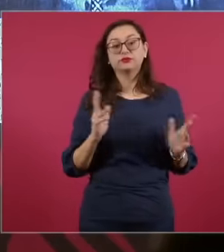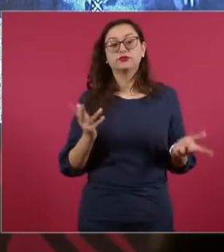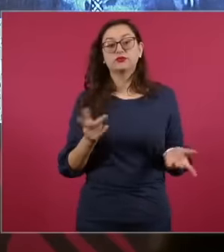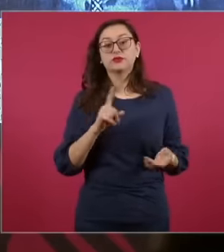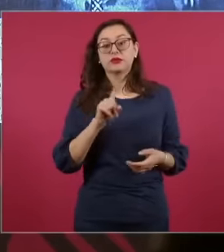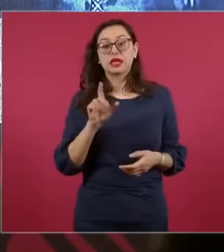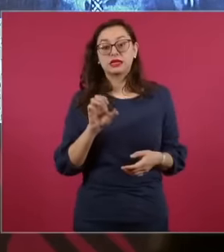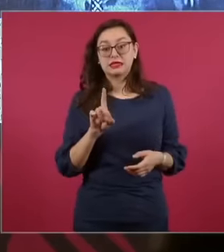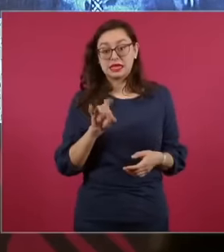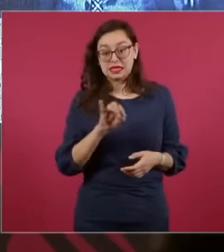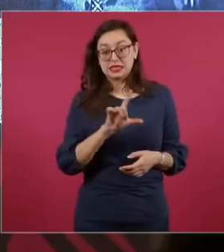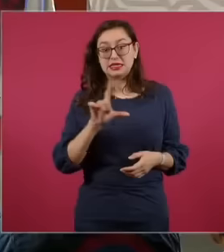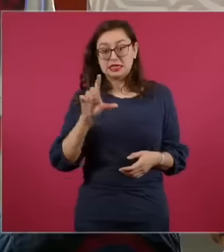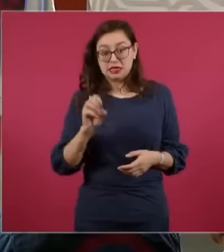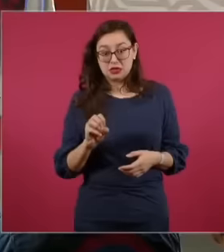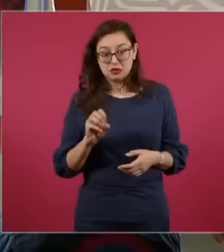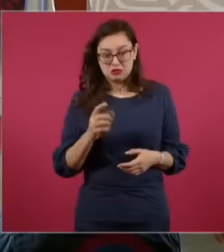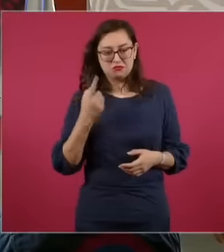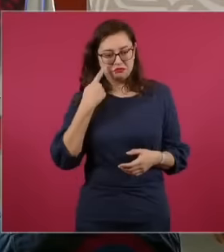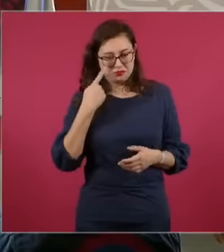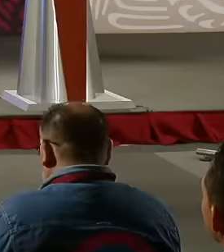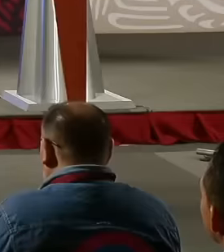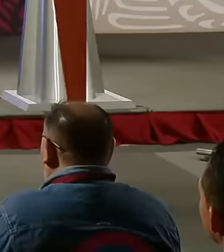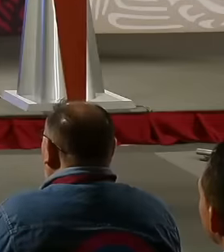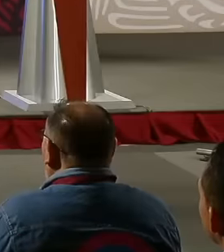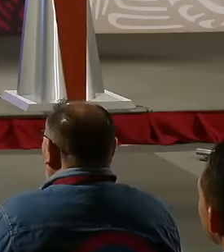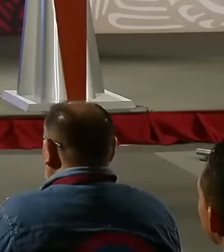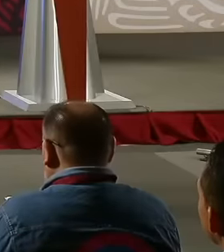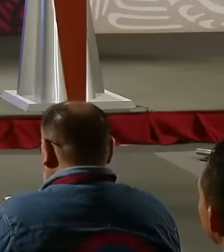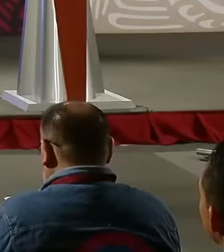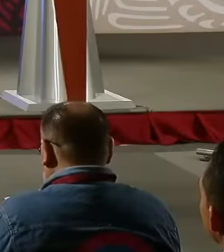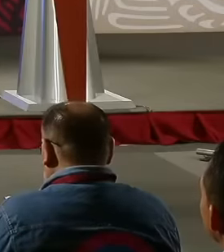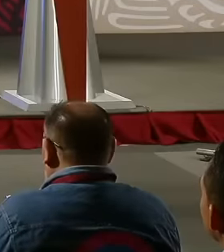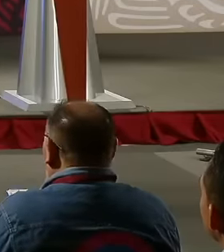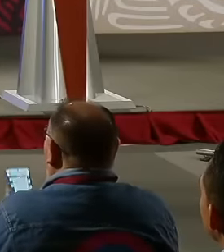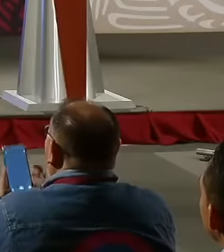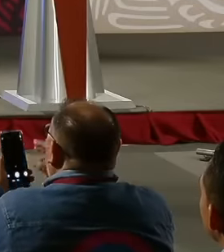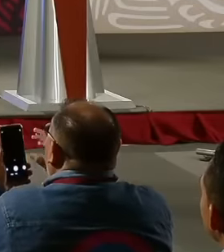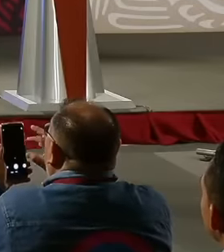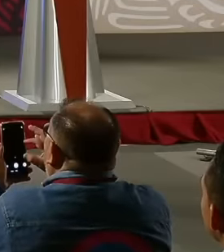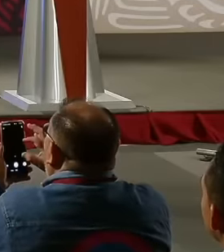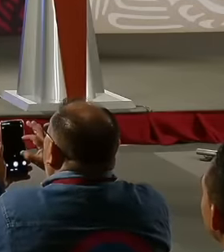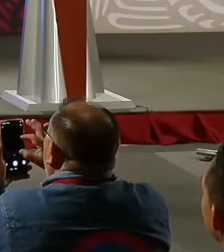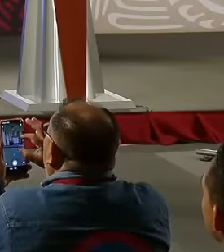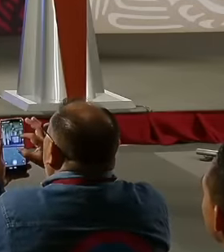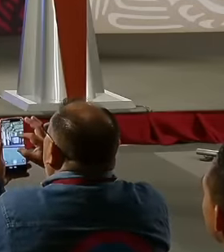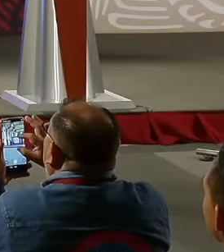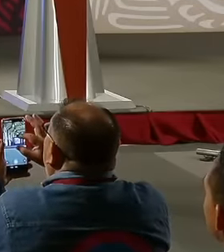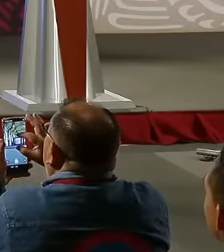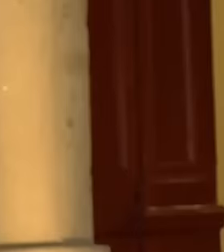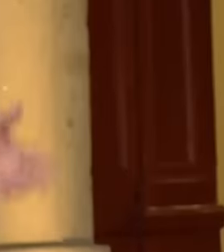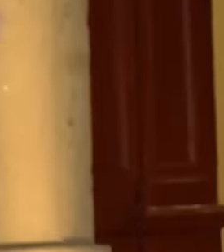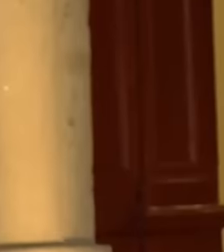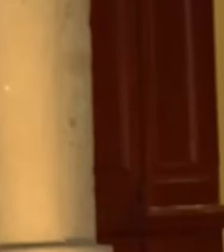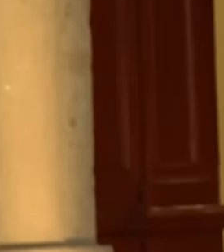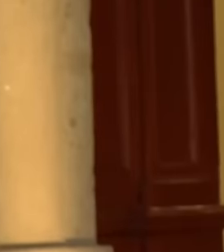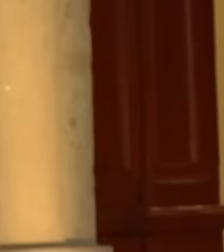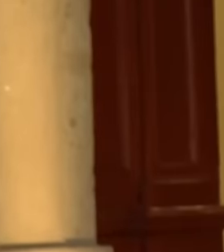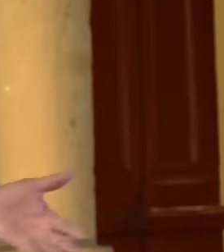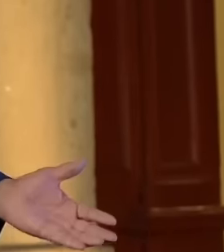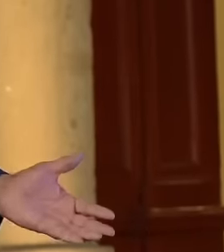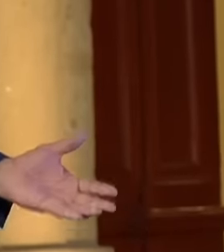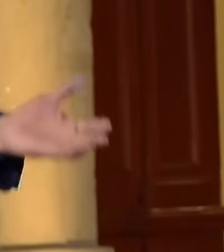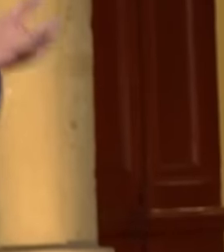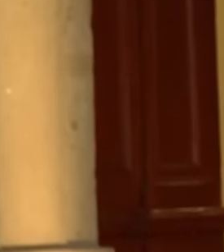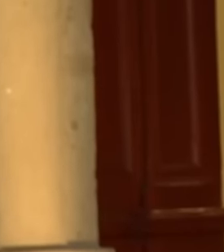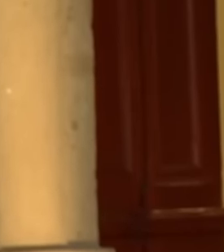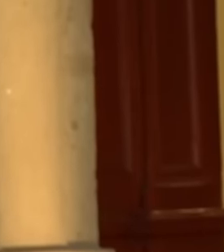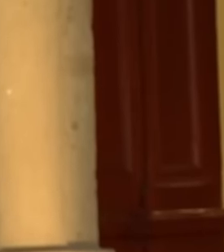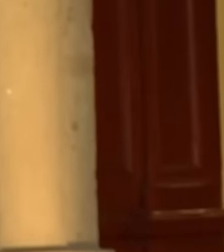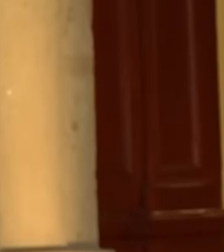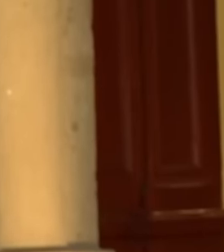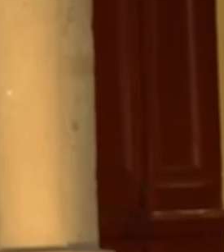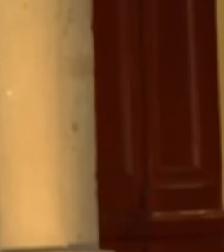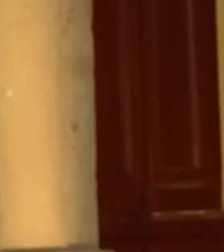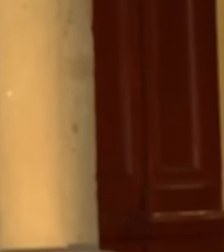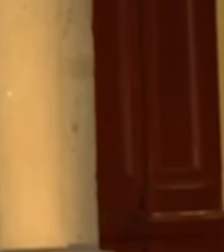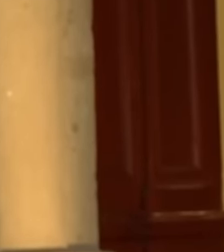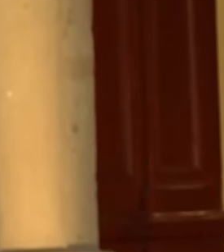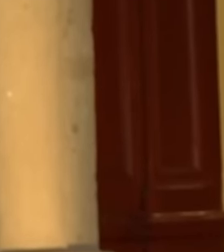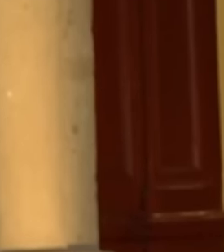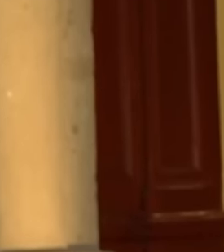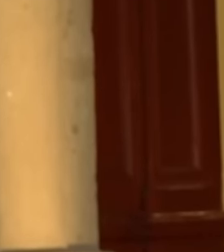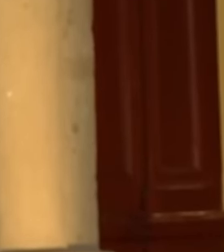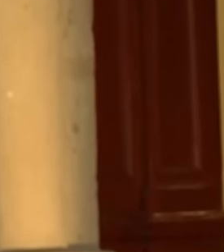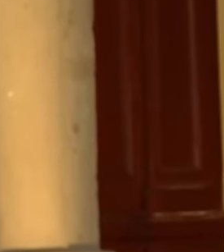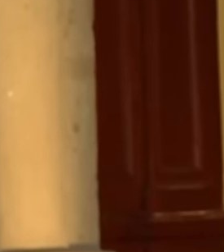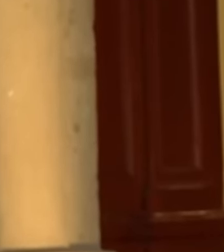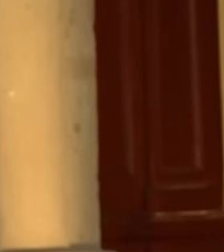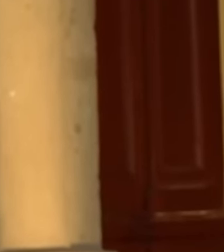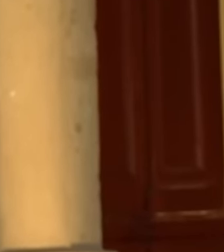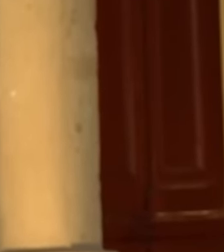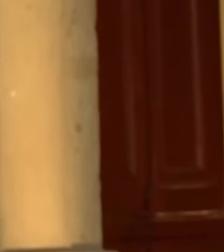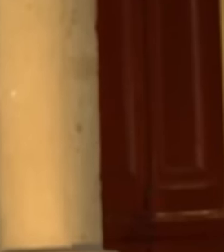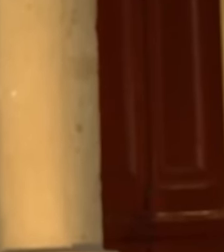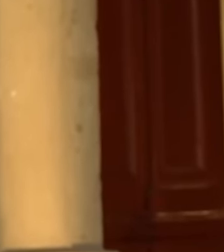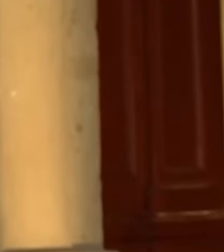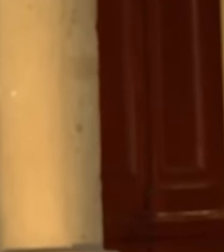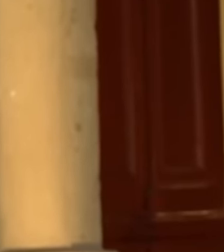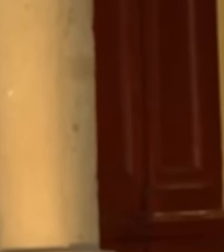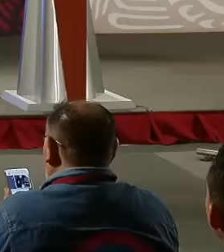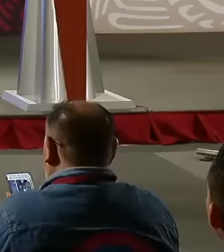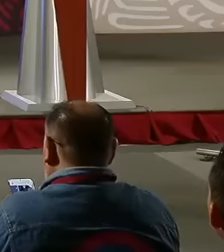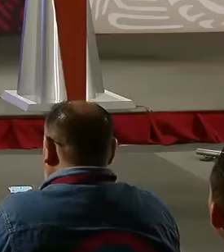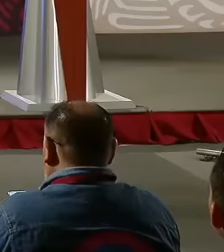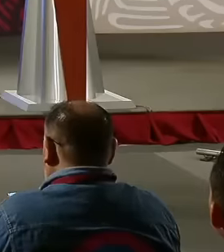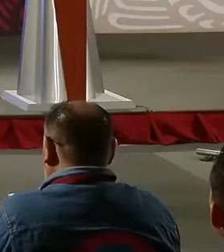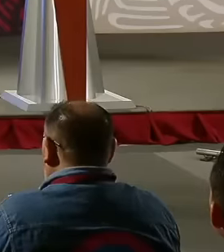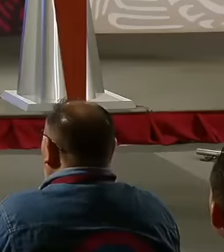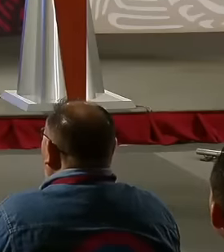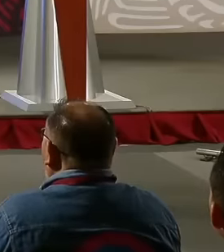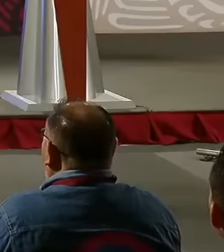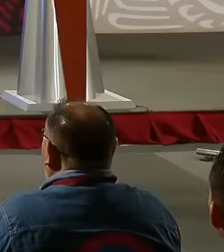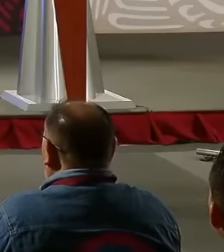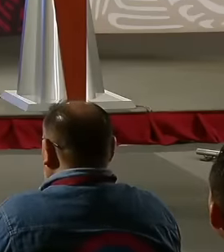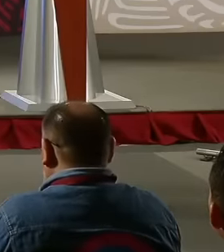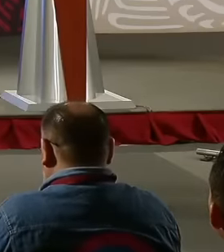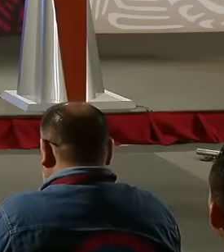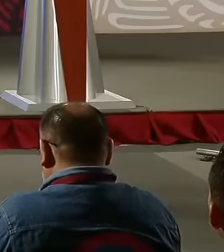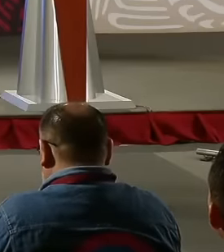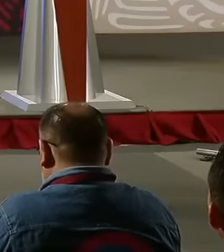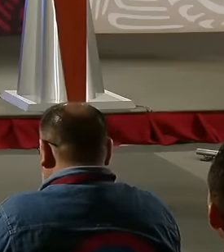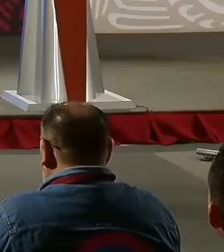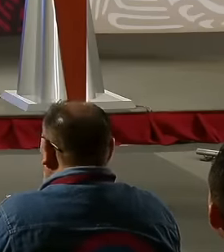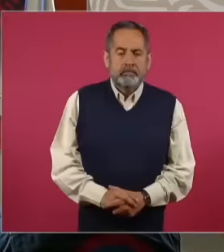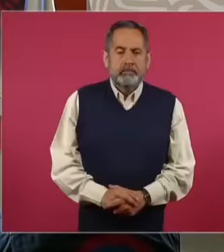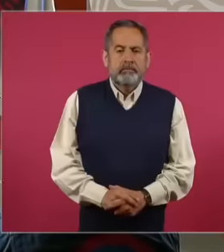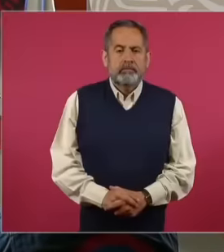the Supreme Court removes all the ministers from the court and sends them home,